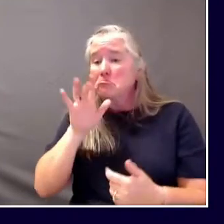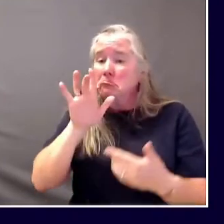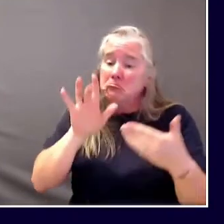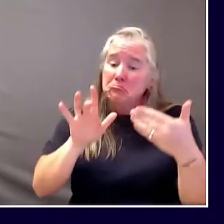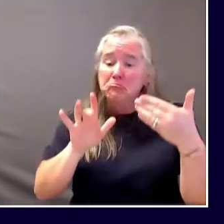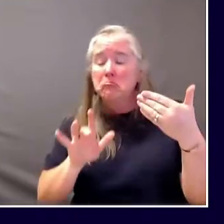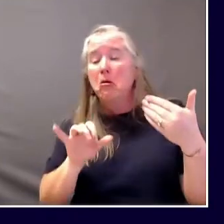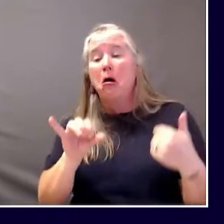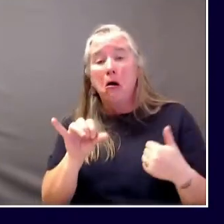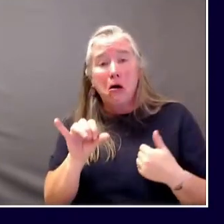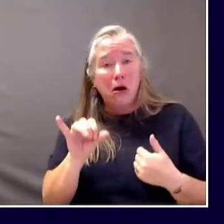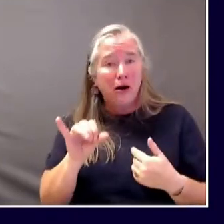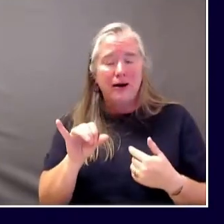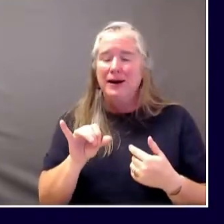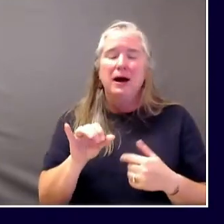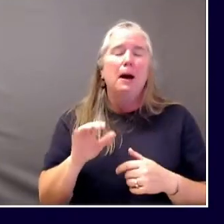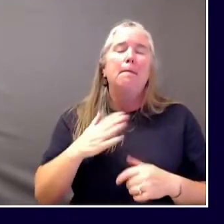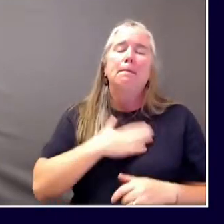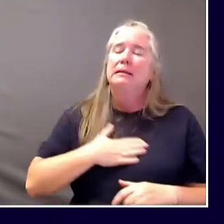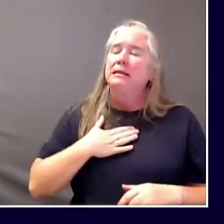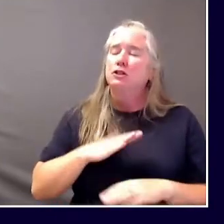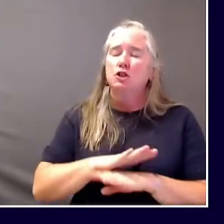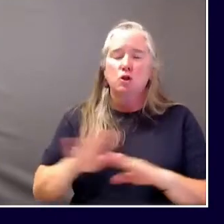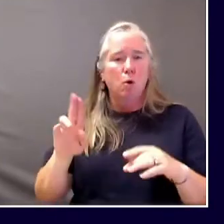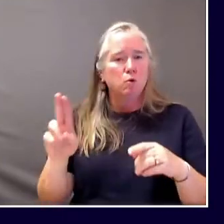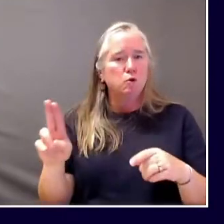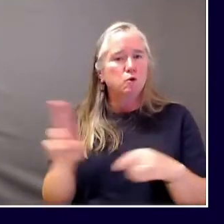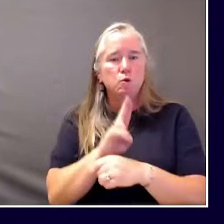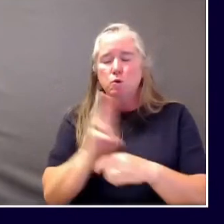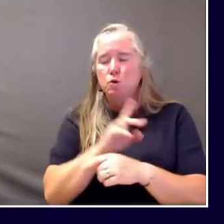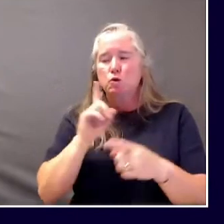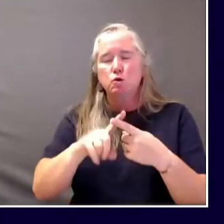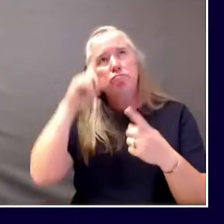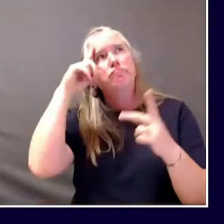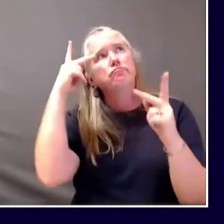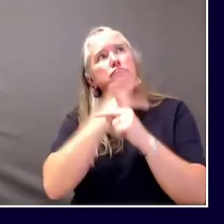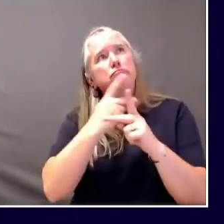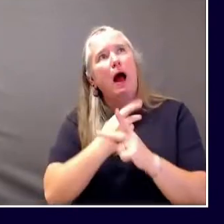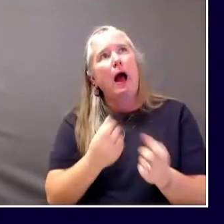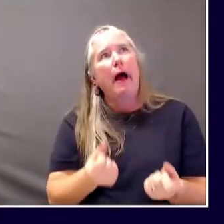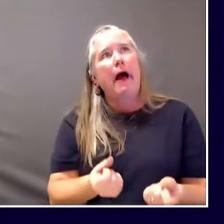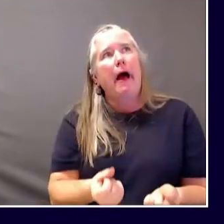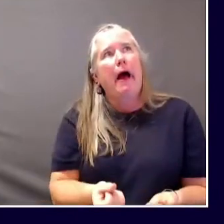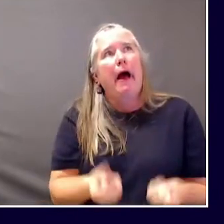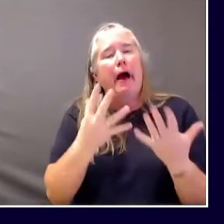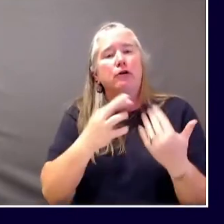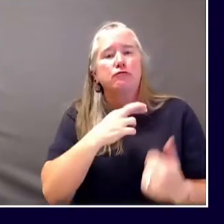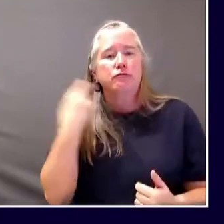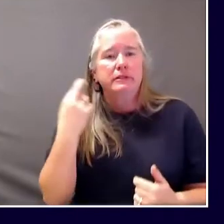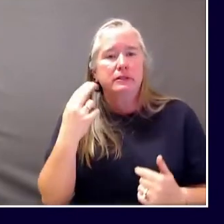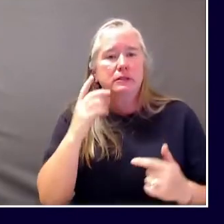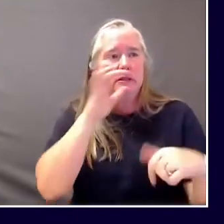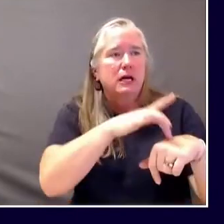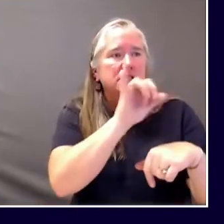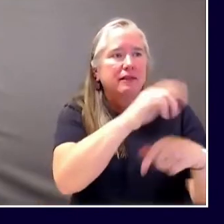for individuals to calculate the risk of engaging in certain